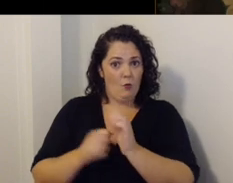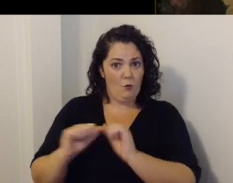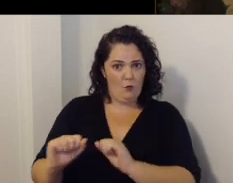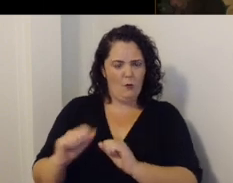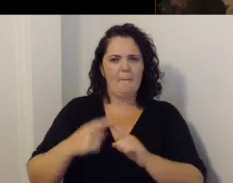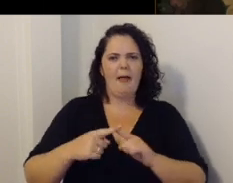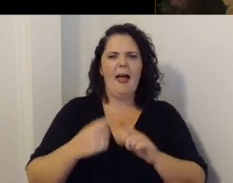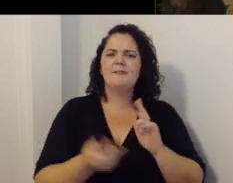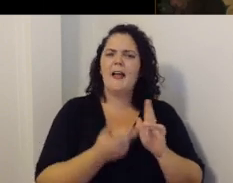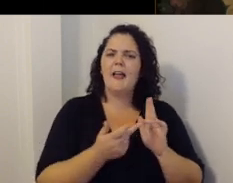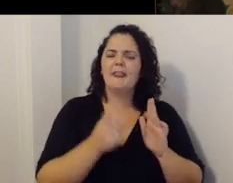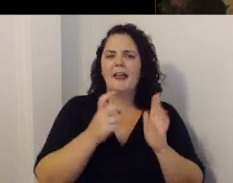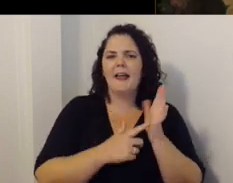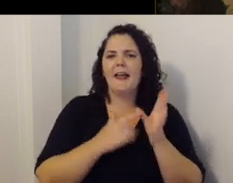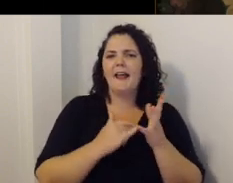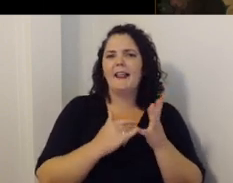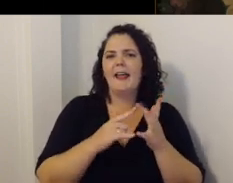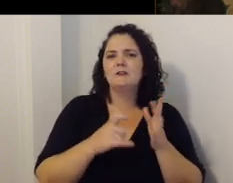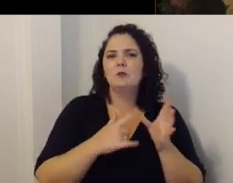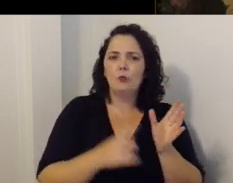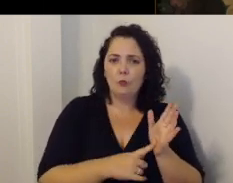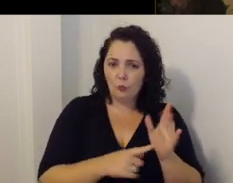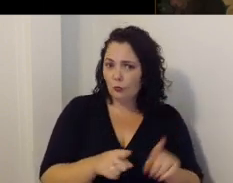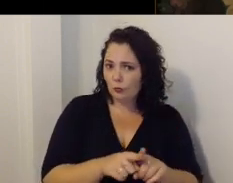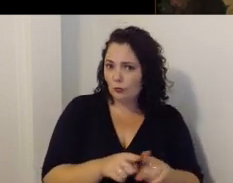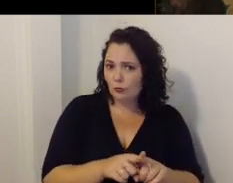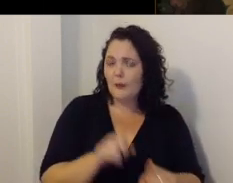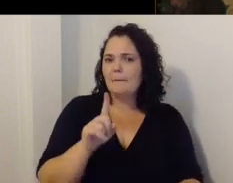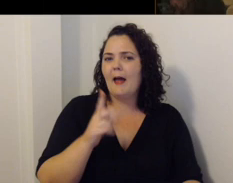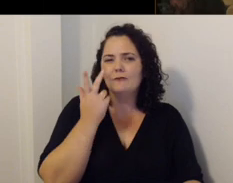Classicism in some other manners but I really wanted to point out this painting which is in